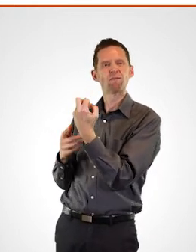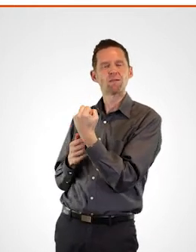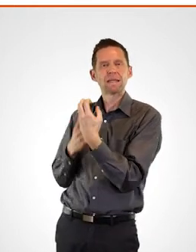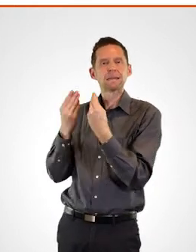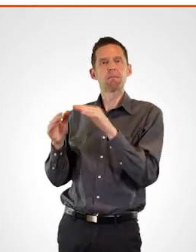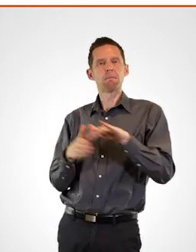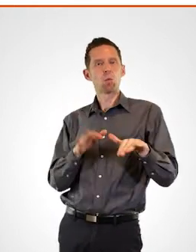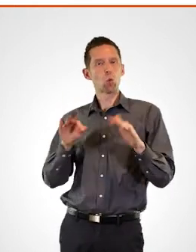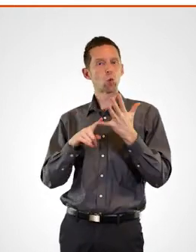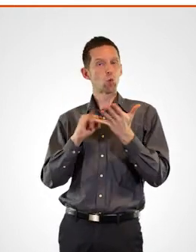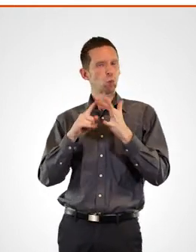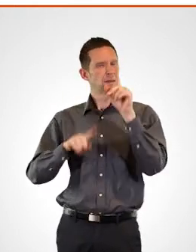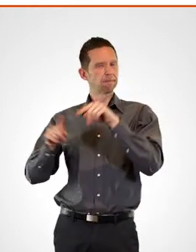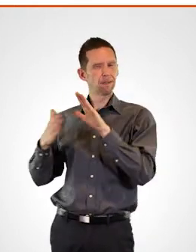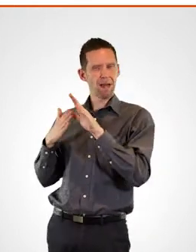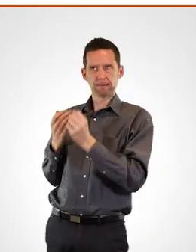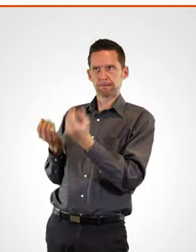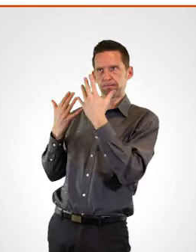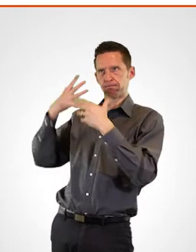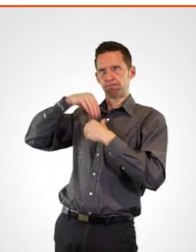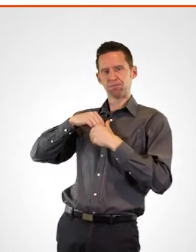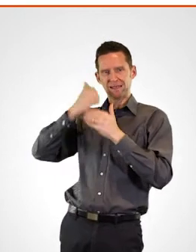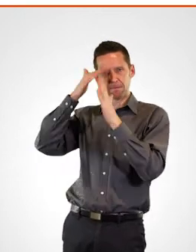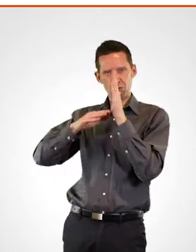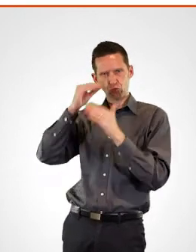So a major ingredient in this developmental process